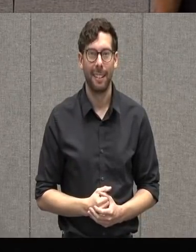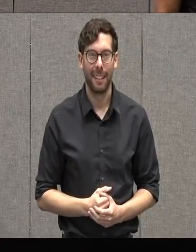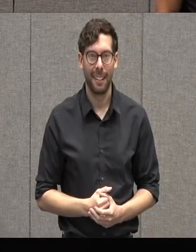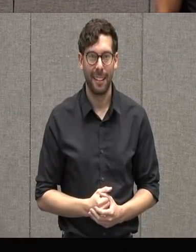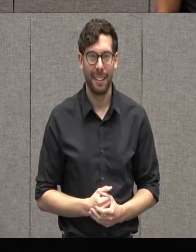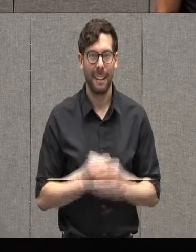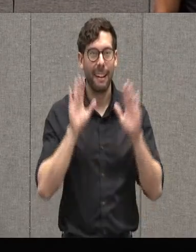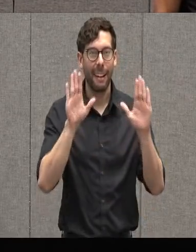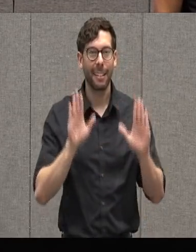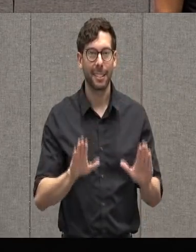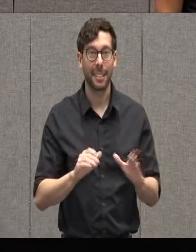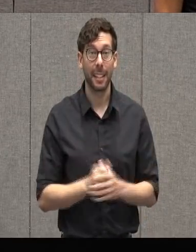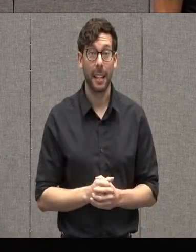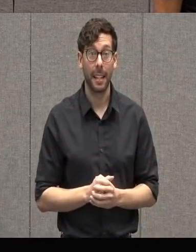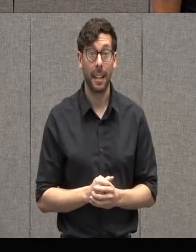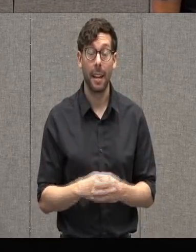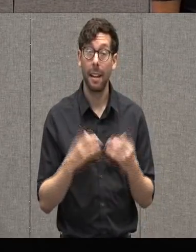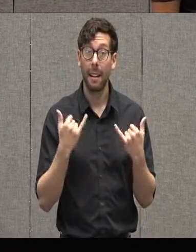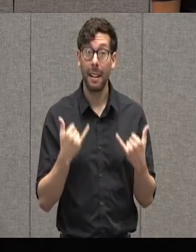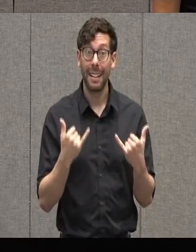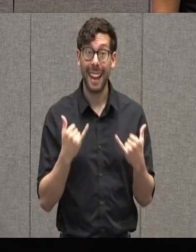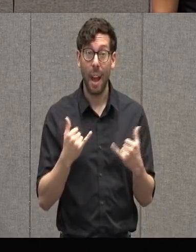Excellent job. Now can you make a half a star?